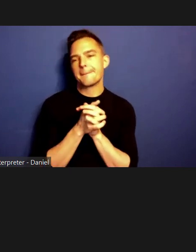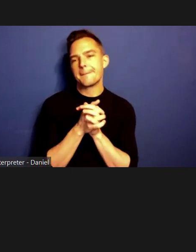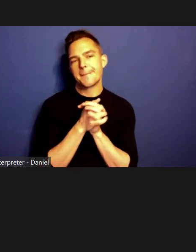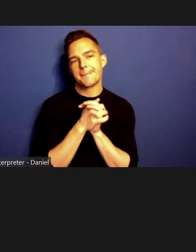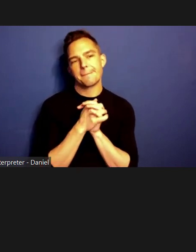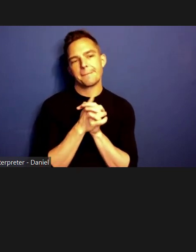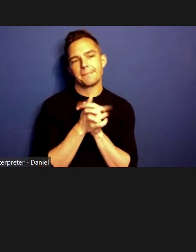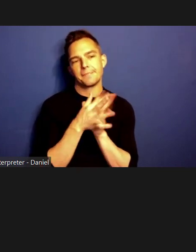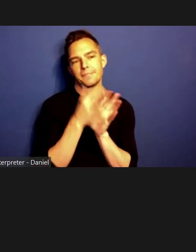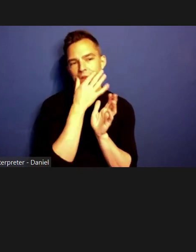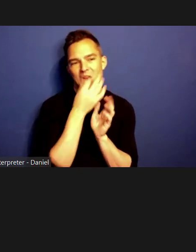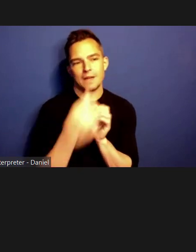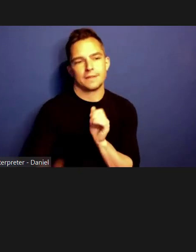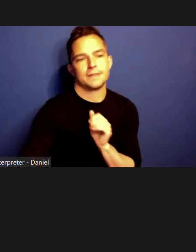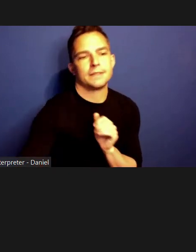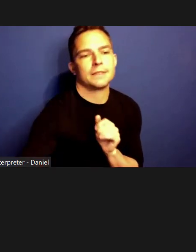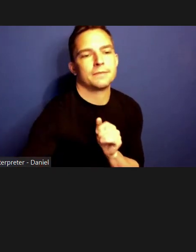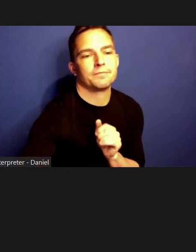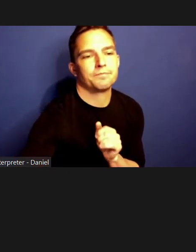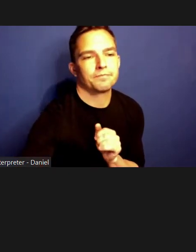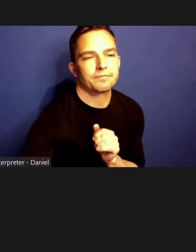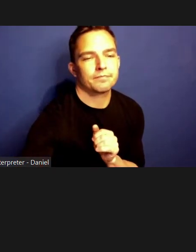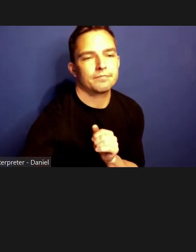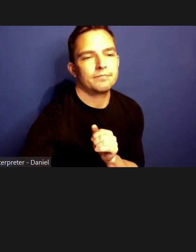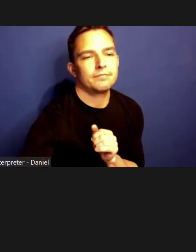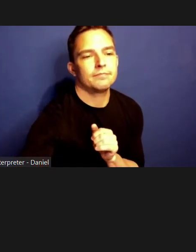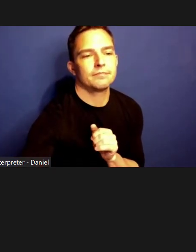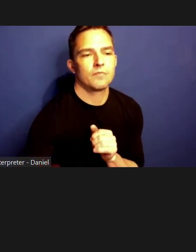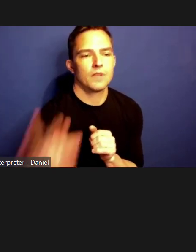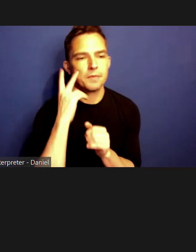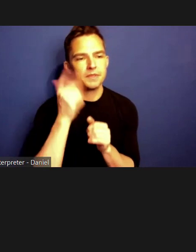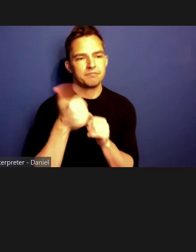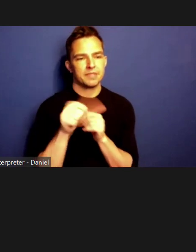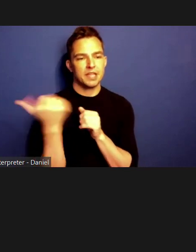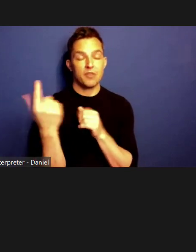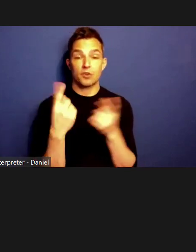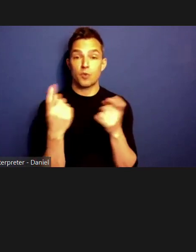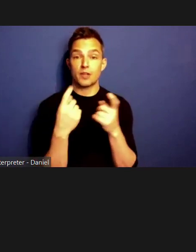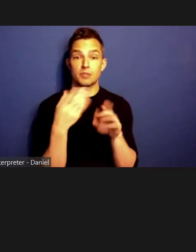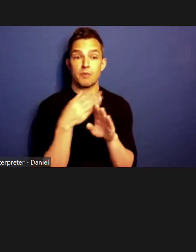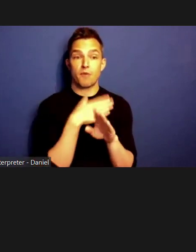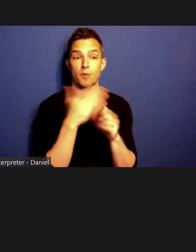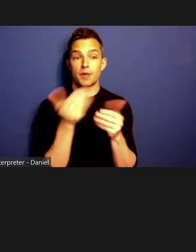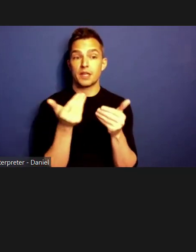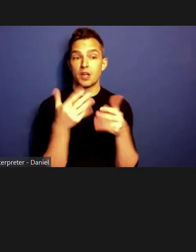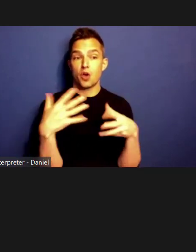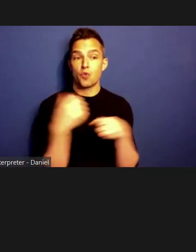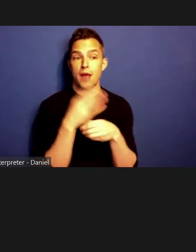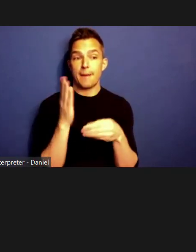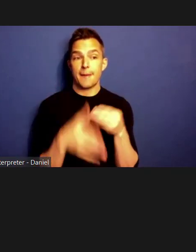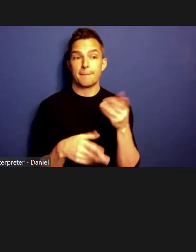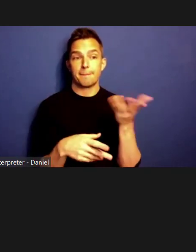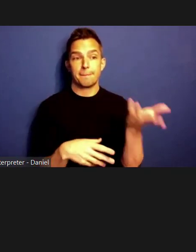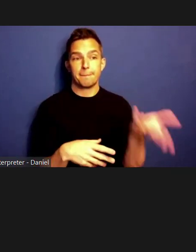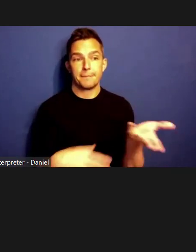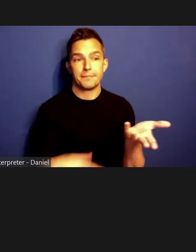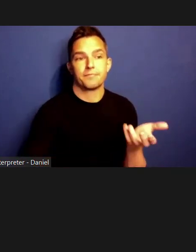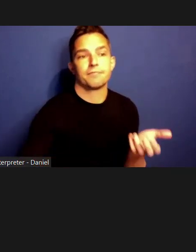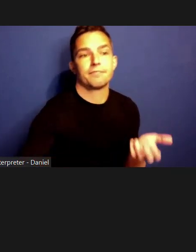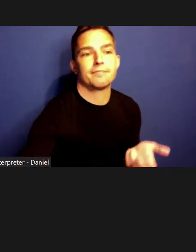Are there any other questions before we wrap up here? You guys have asked such wonderful questions.